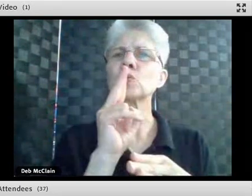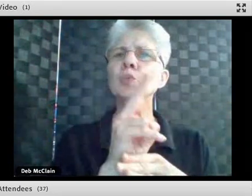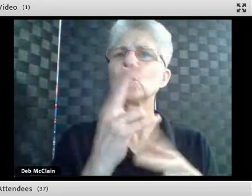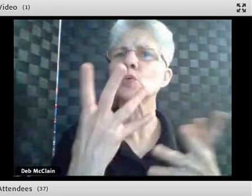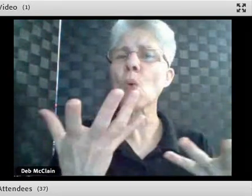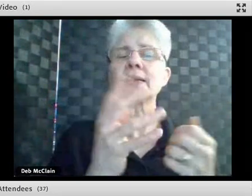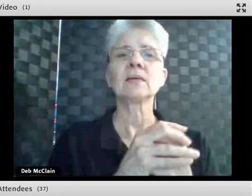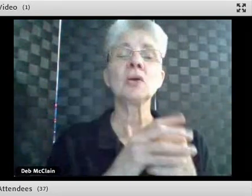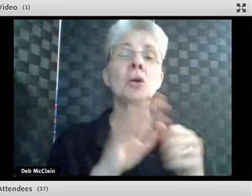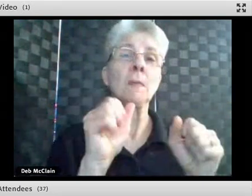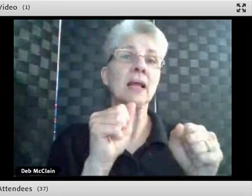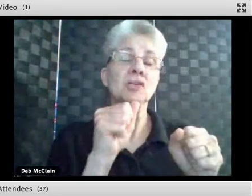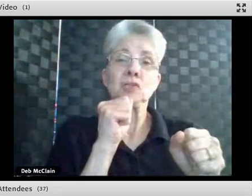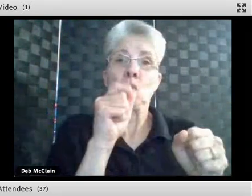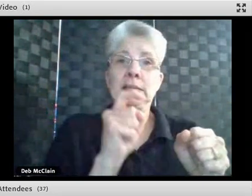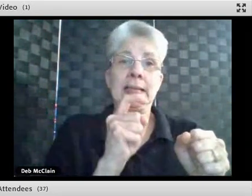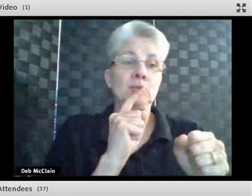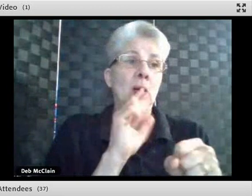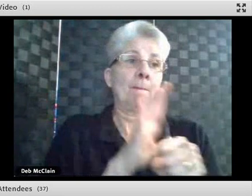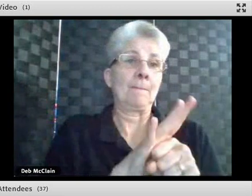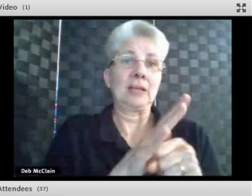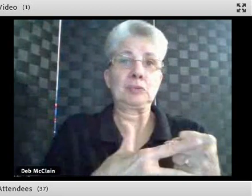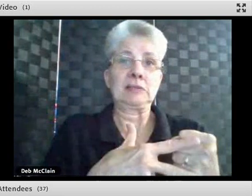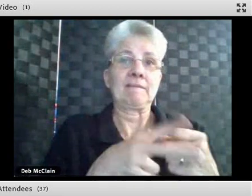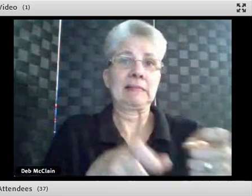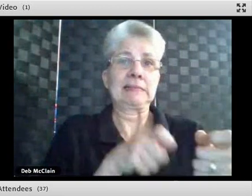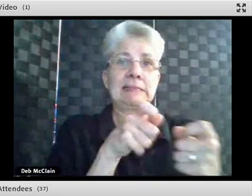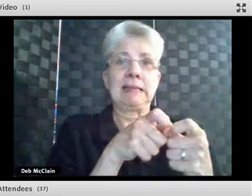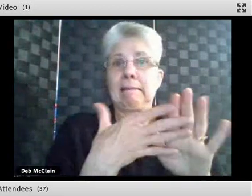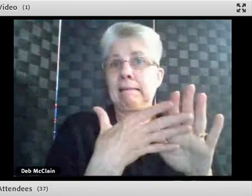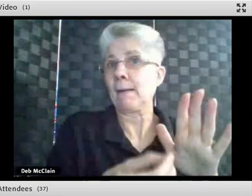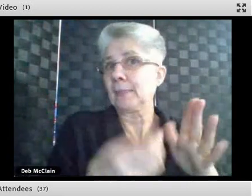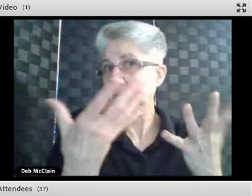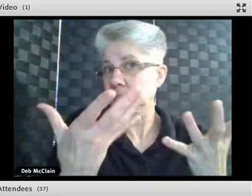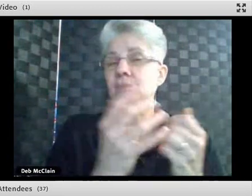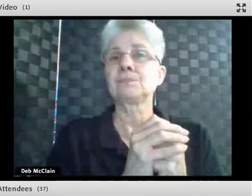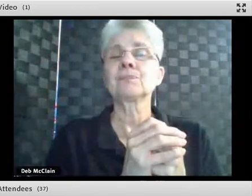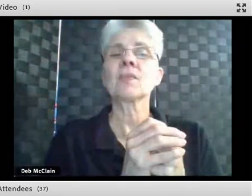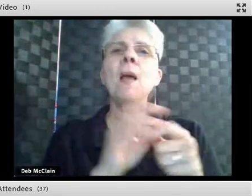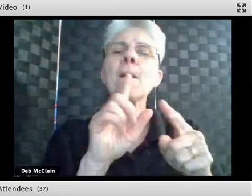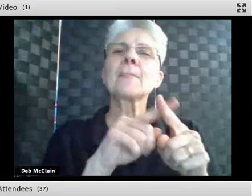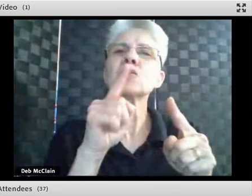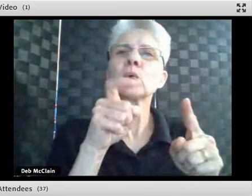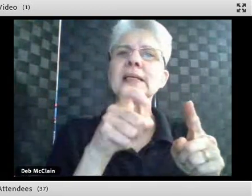You potentially don't need to commit to saving an exact copy, but you will need to save a copy